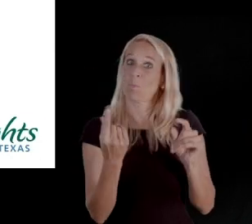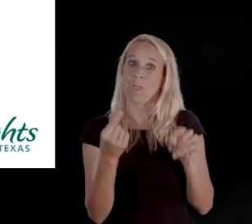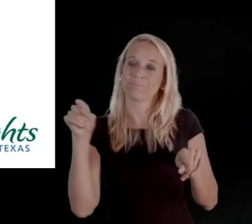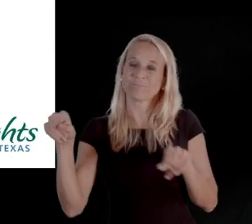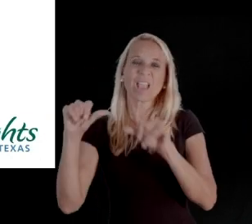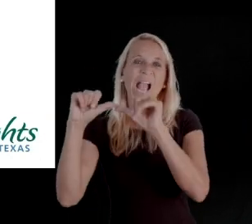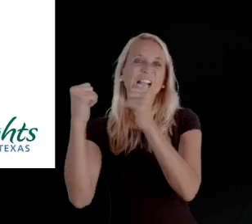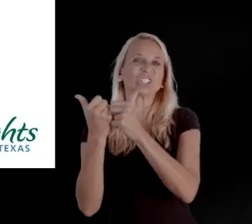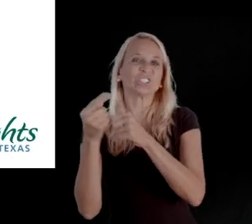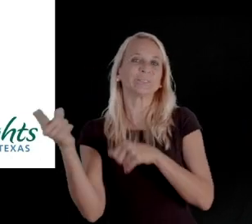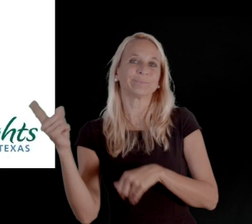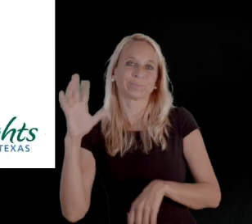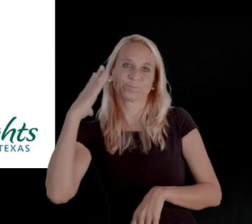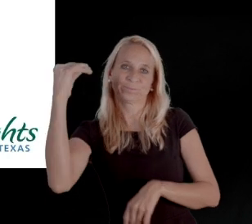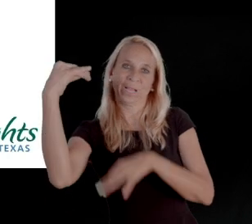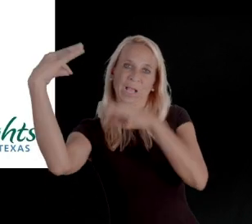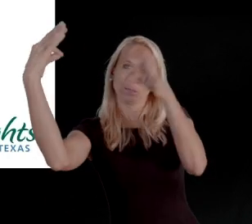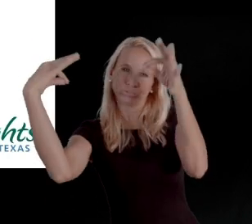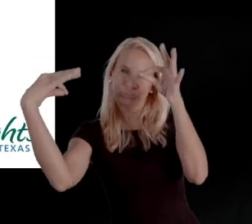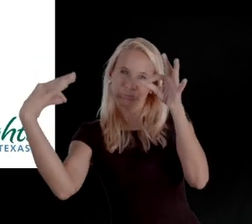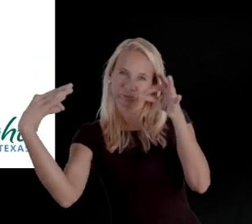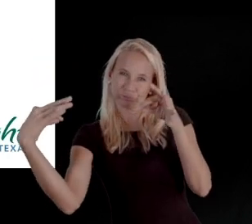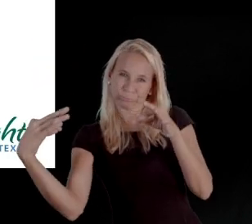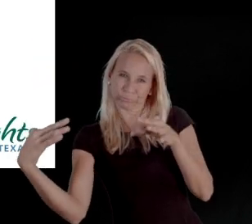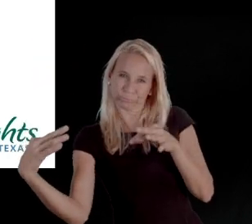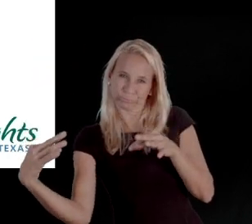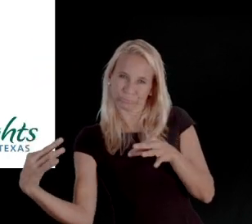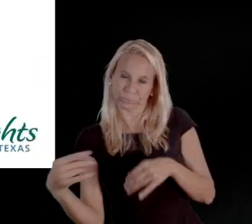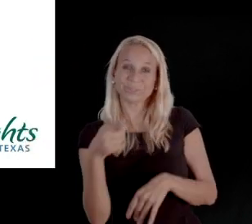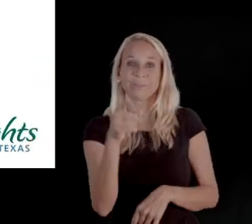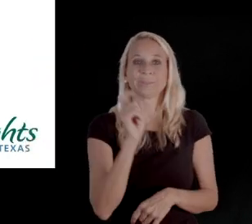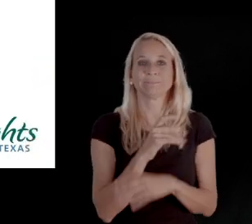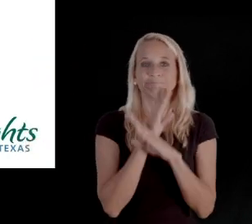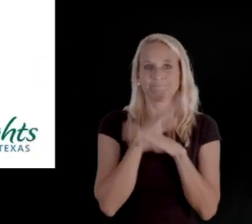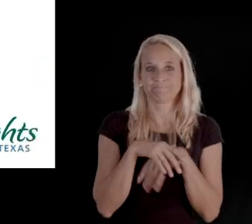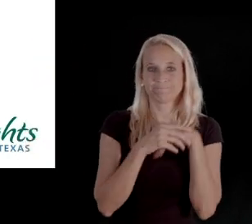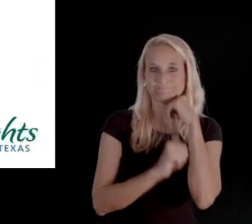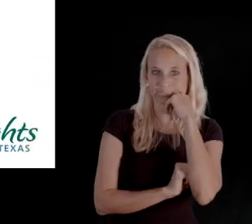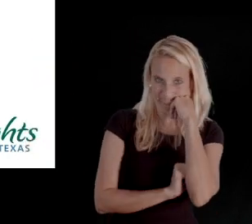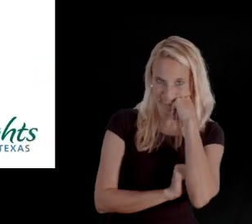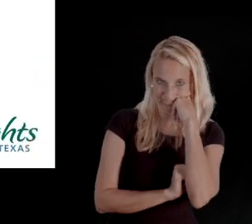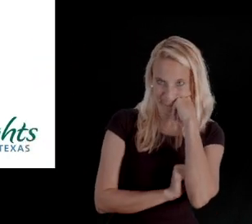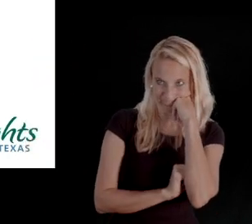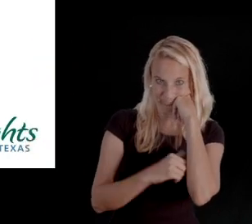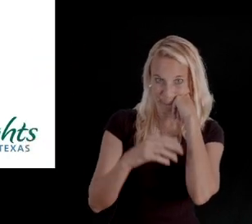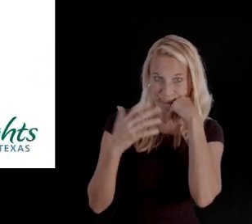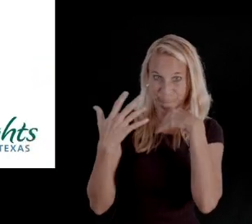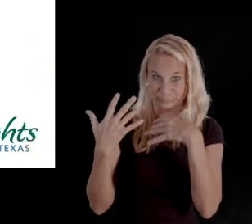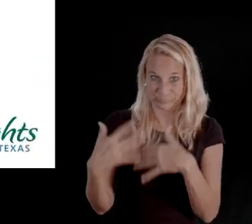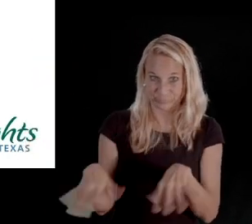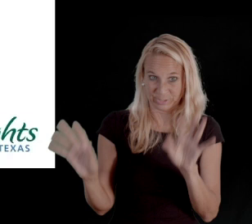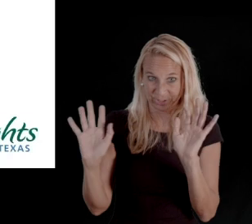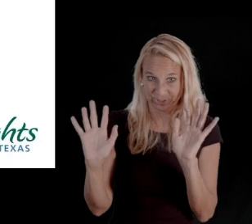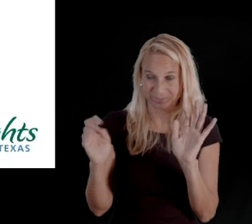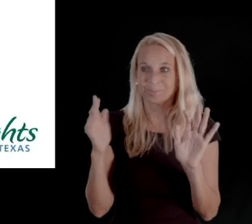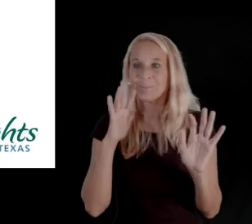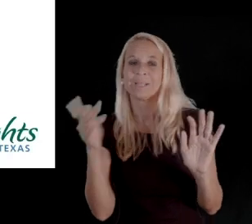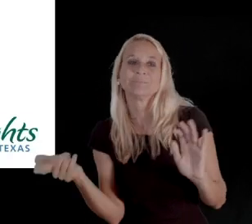you have the right to ask them questions. We ask that you keep silent while the agency presents and then you'll have the opportunity to present your case.